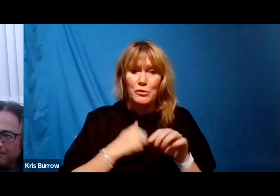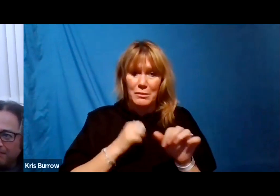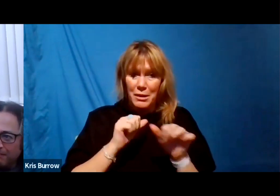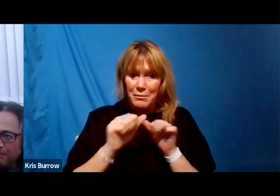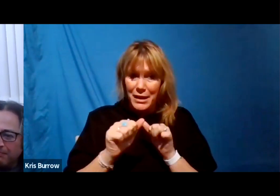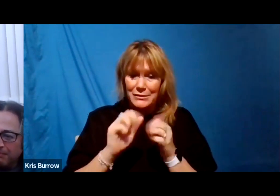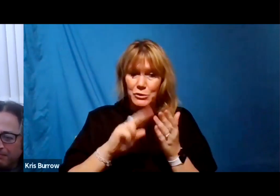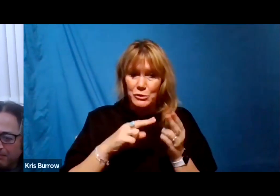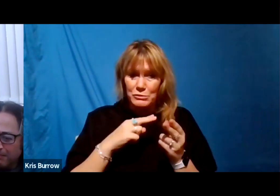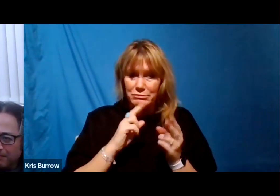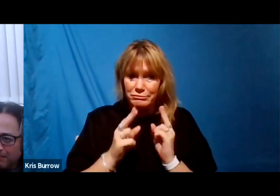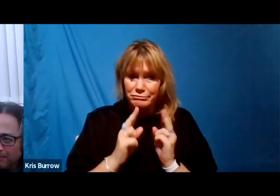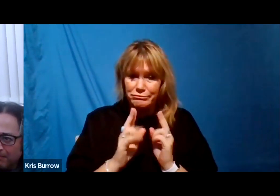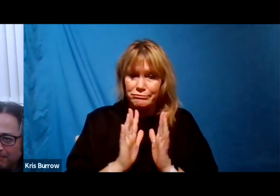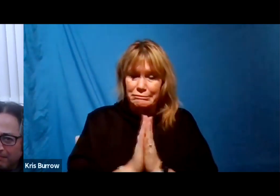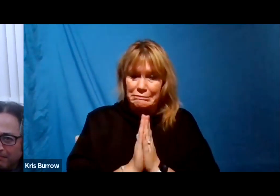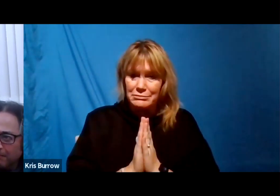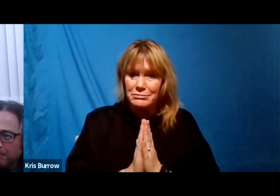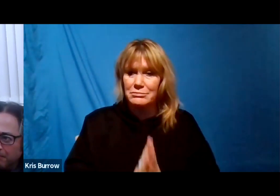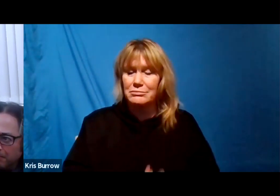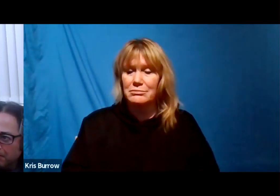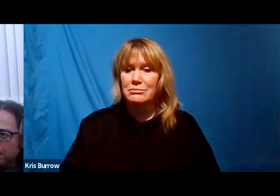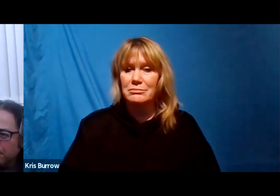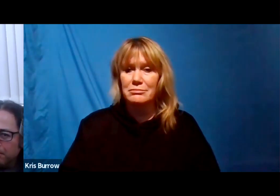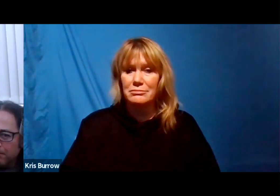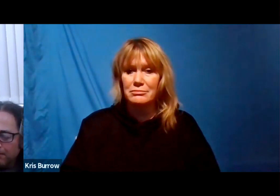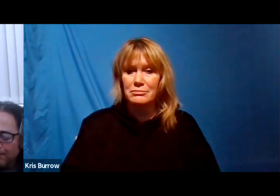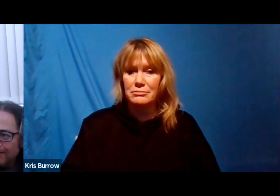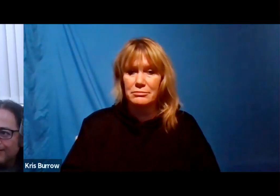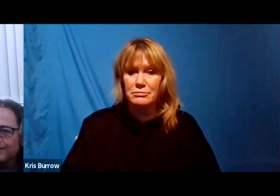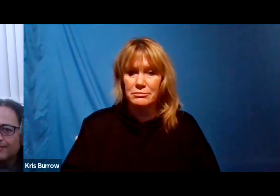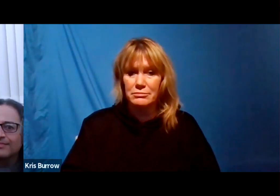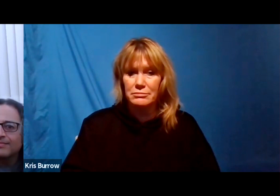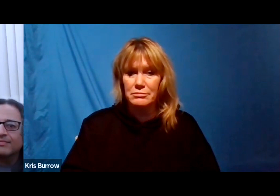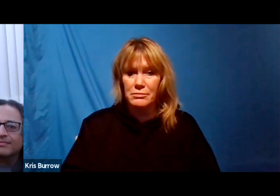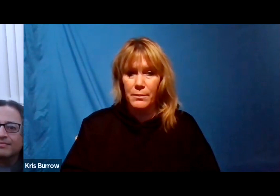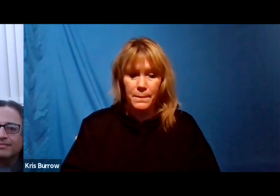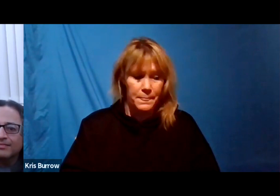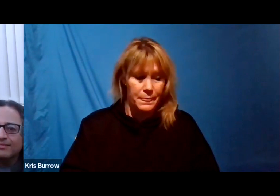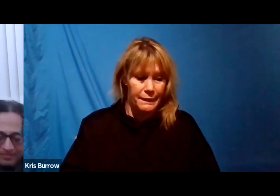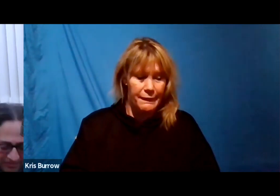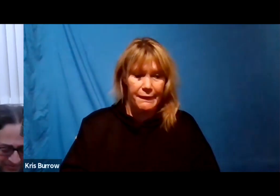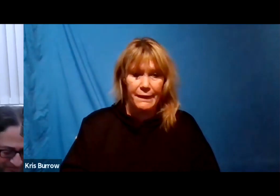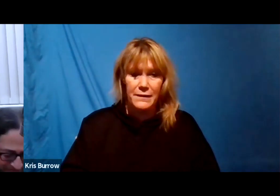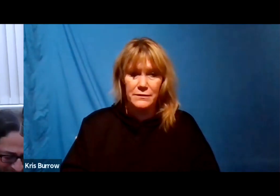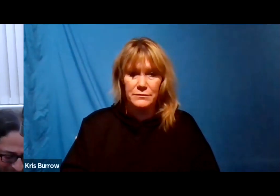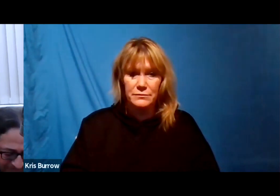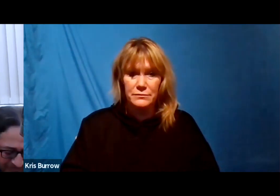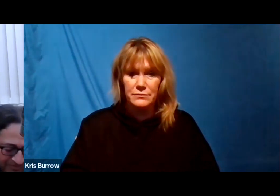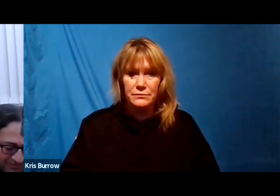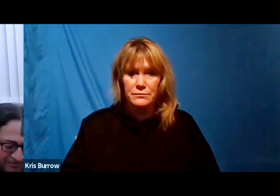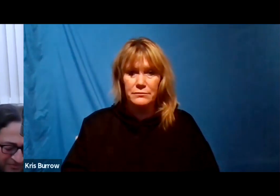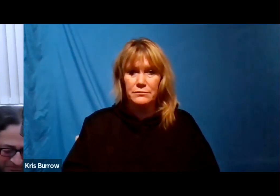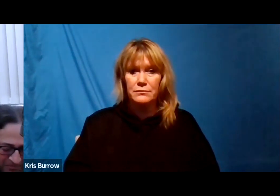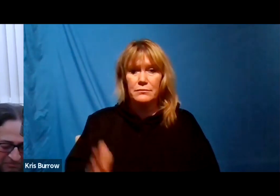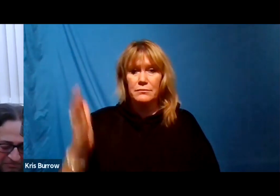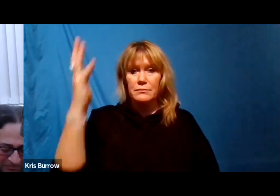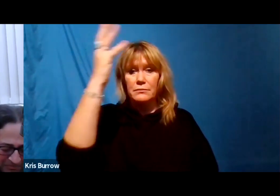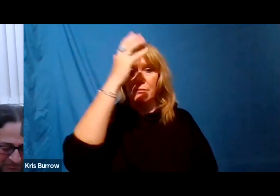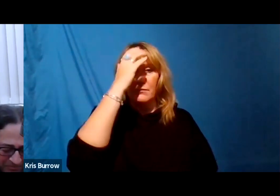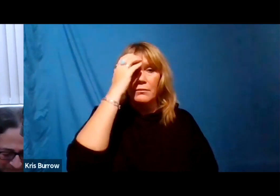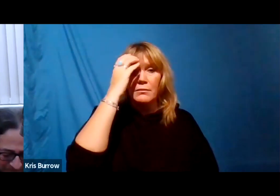Okay, going to do a little